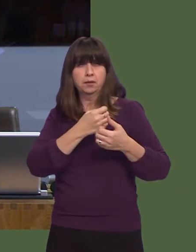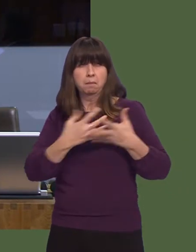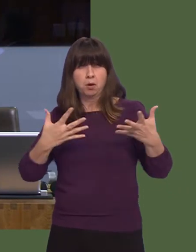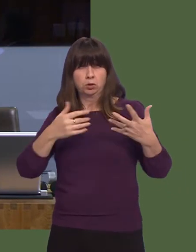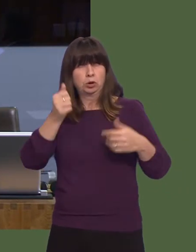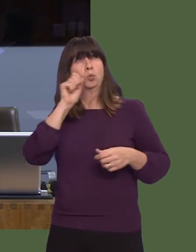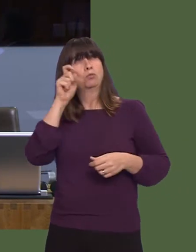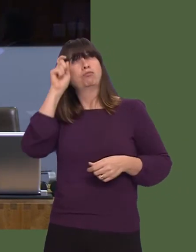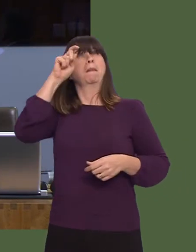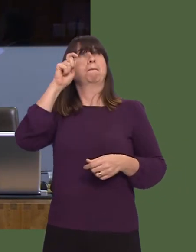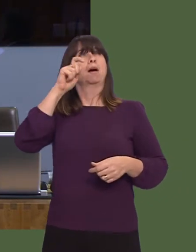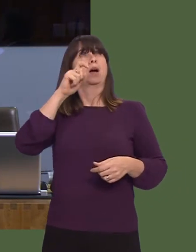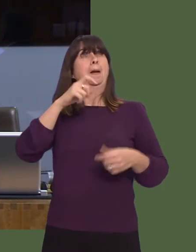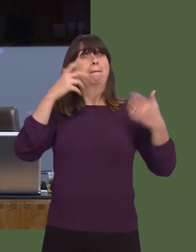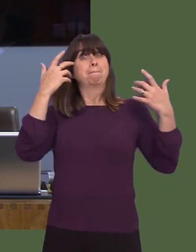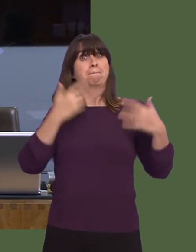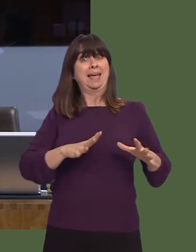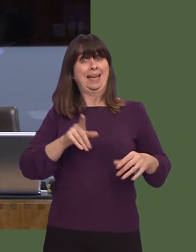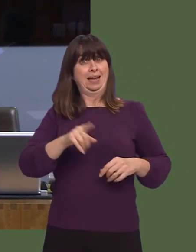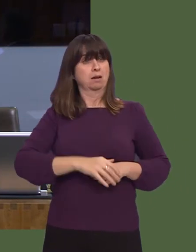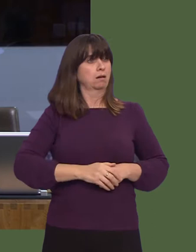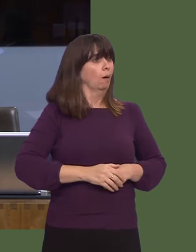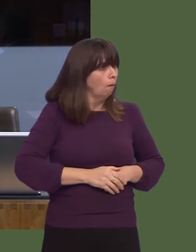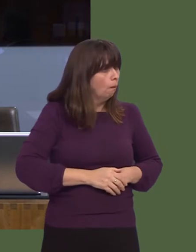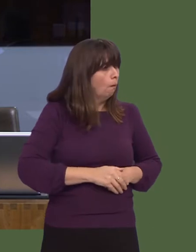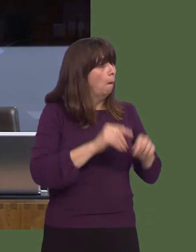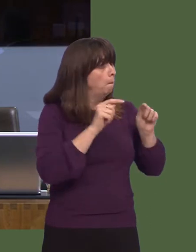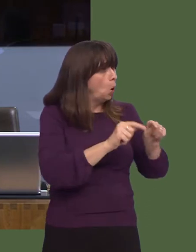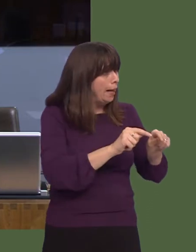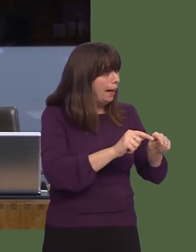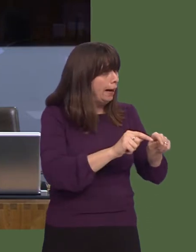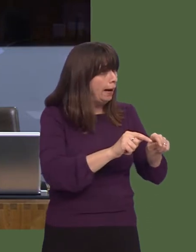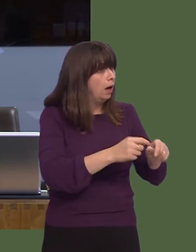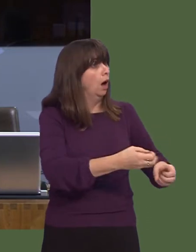specific allegations around bullying were levelled and put to them to be dealt with.